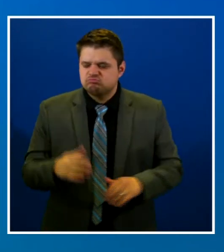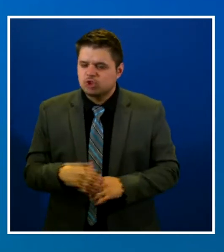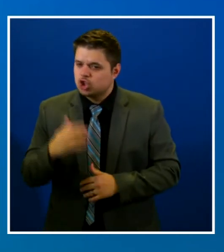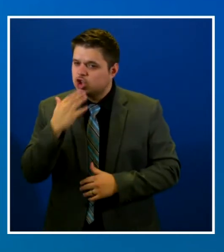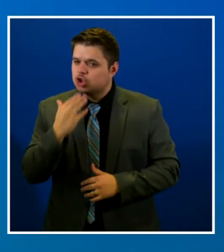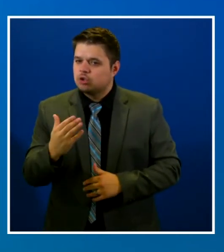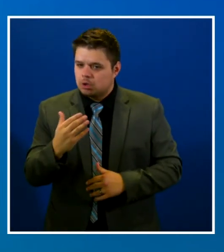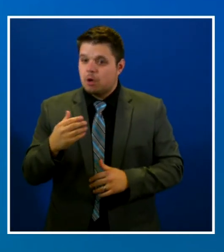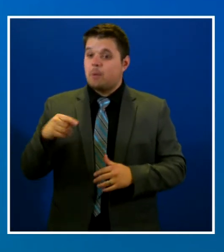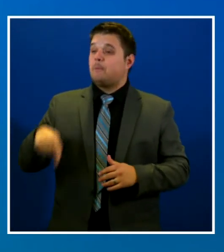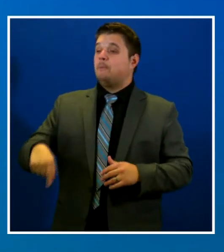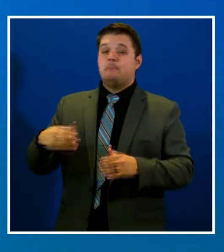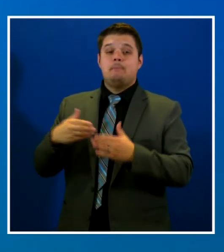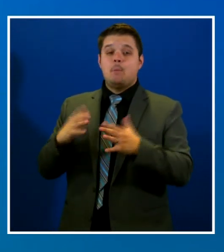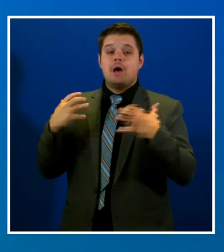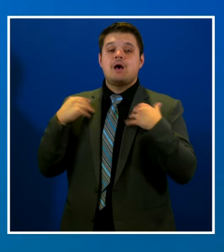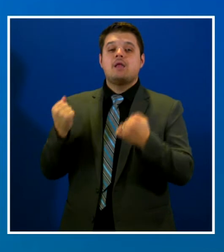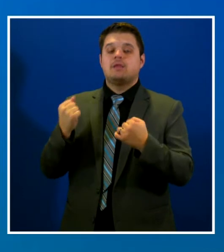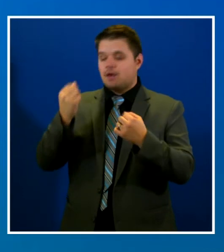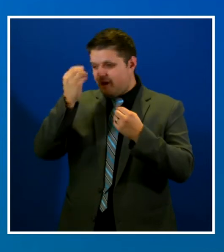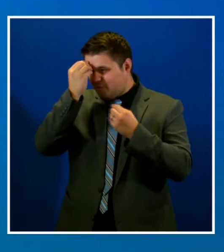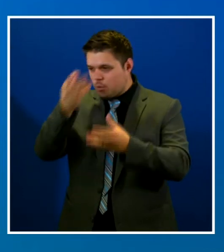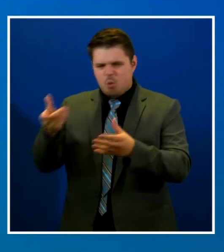Again, the address is shown on the screen.